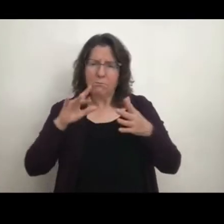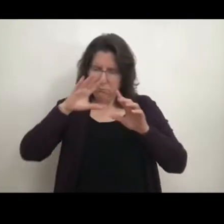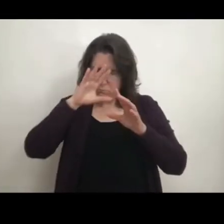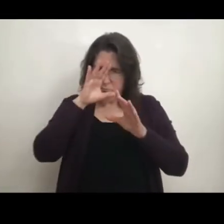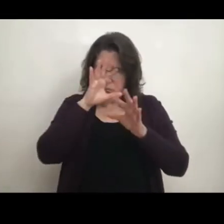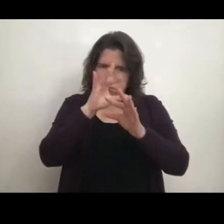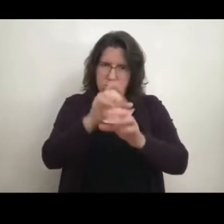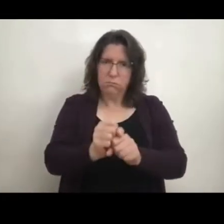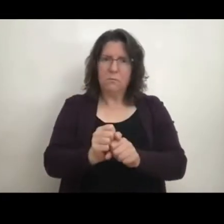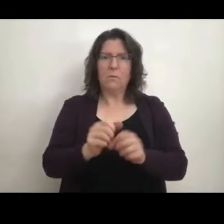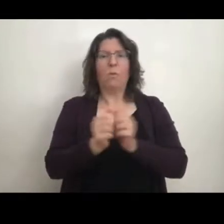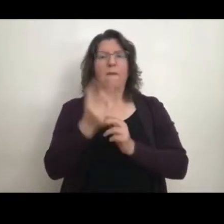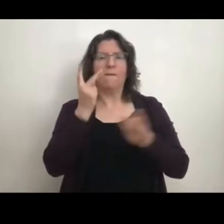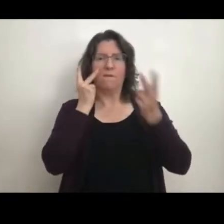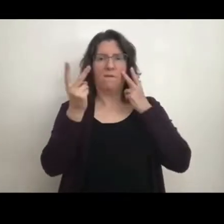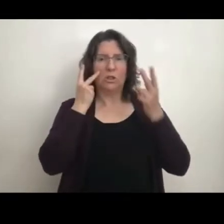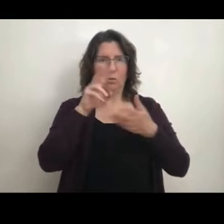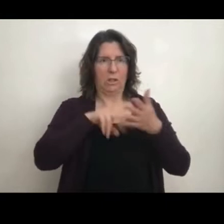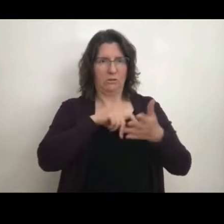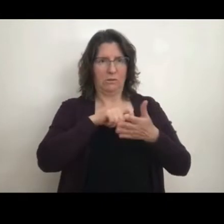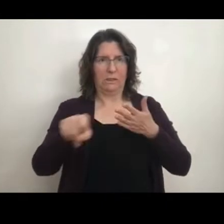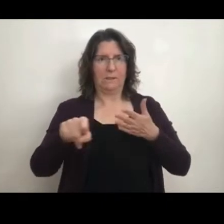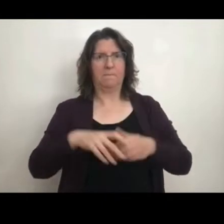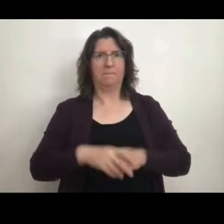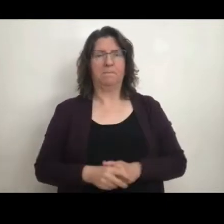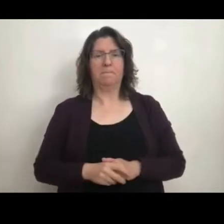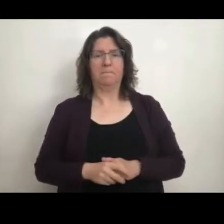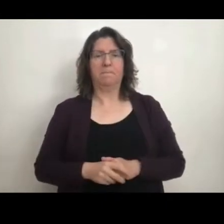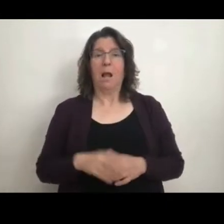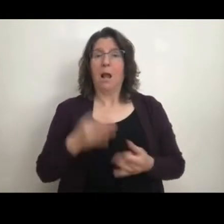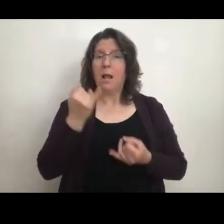Naturally I was quite interested to explore the visible literacies theoretical framework.